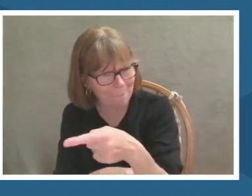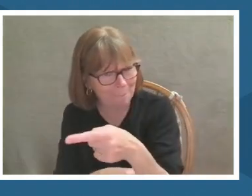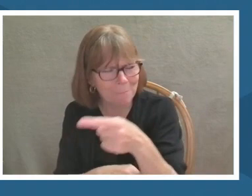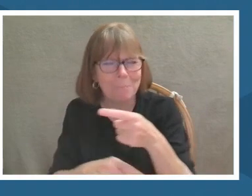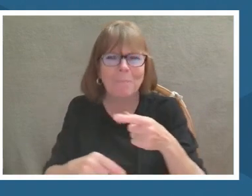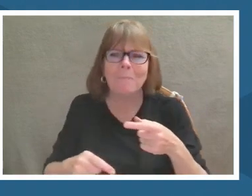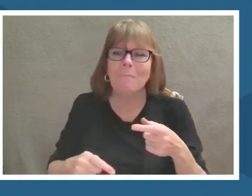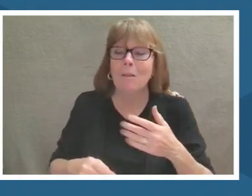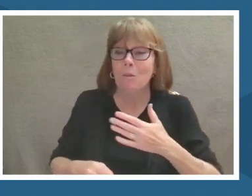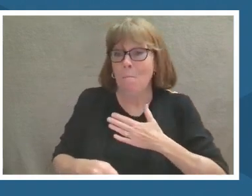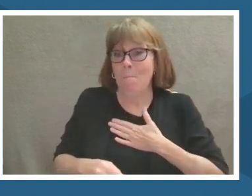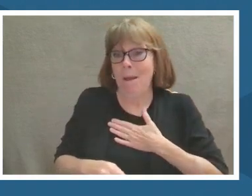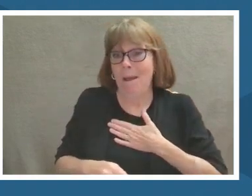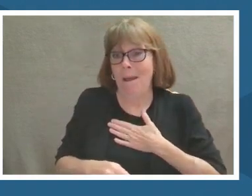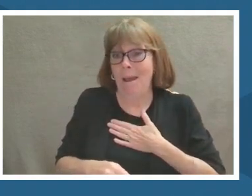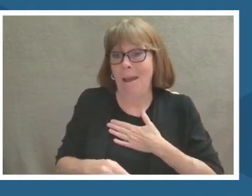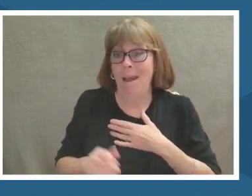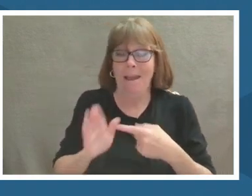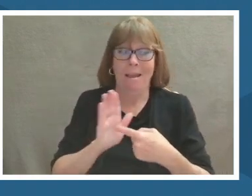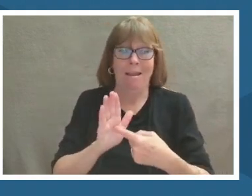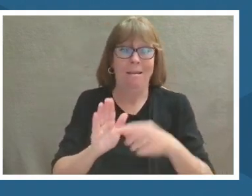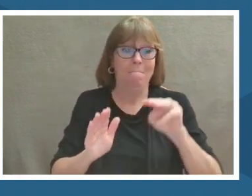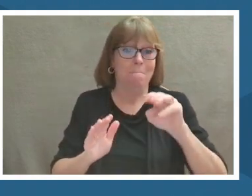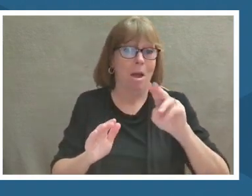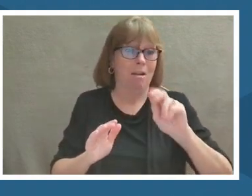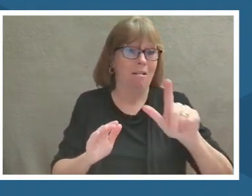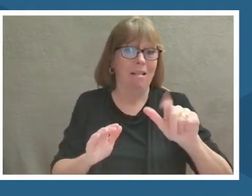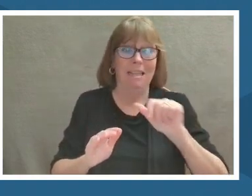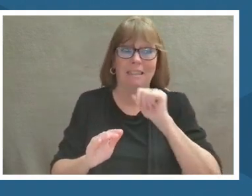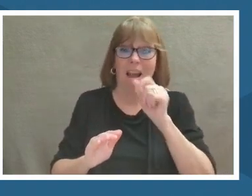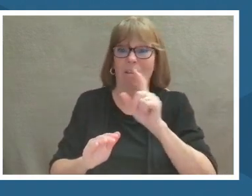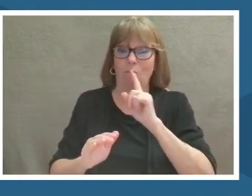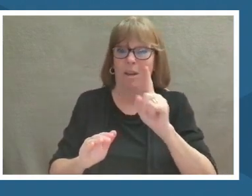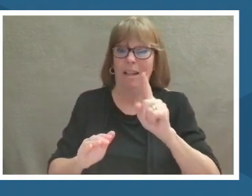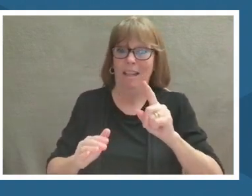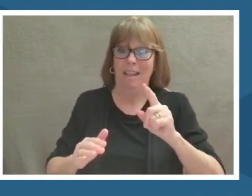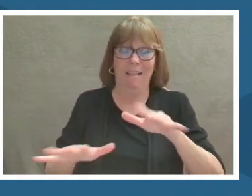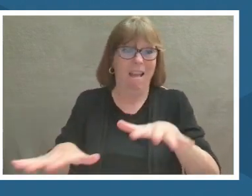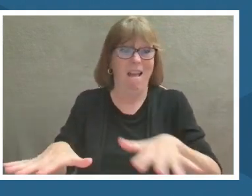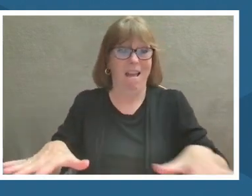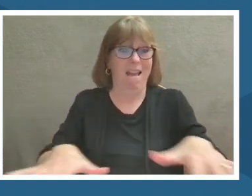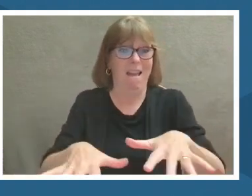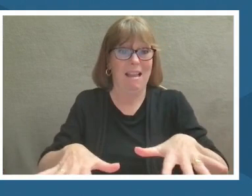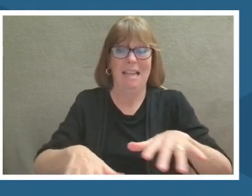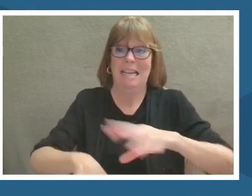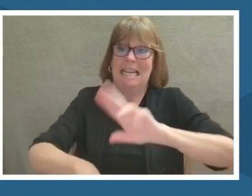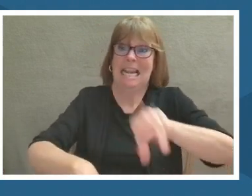about the physical natural systems but there are